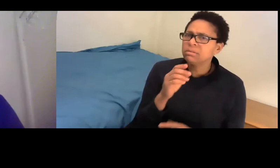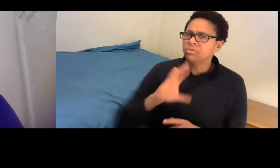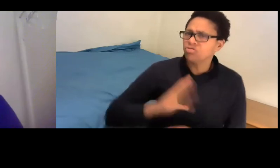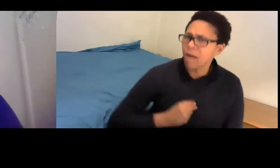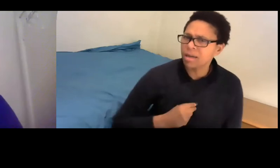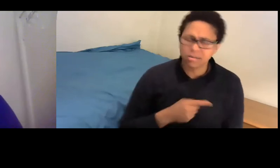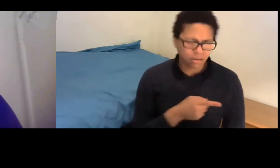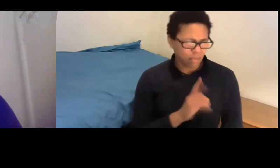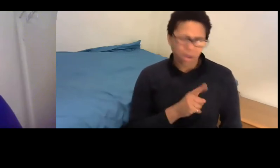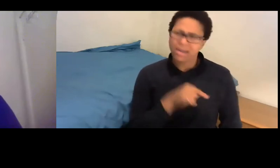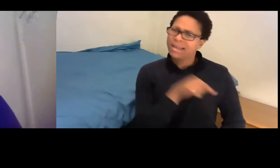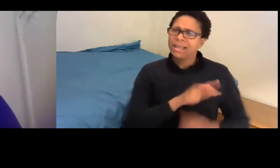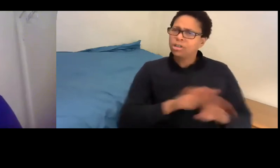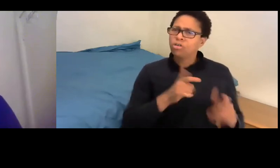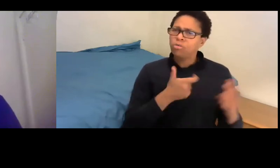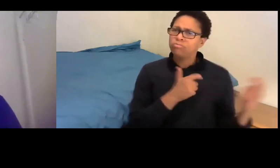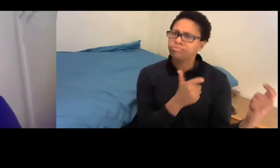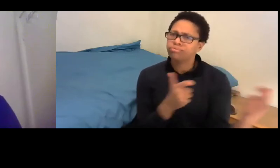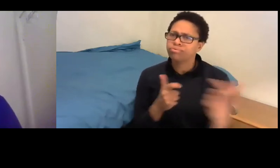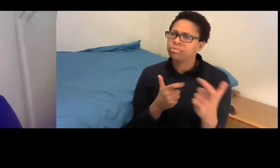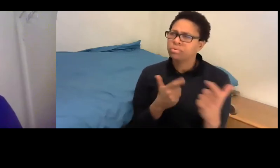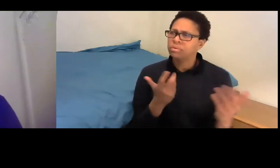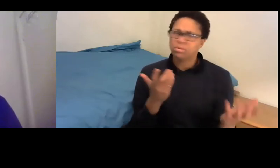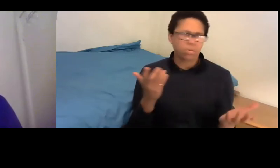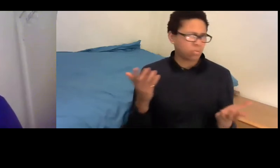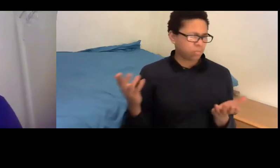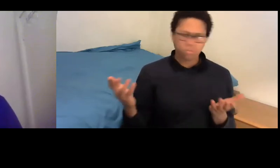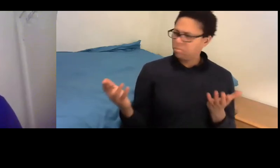discussion was absent in most of the coverage of the Anderson